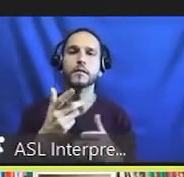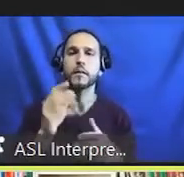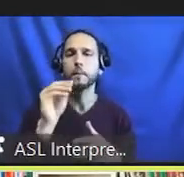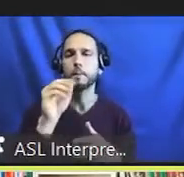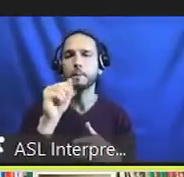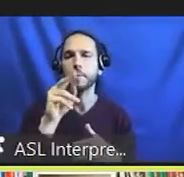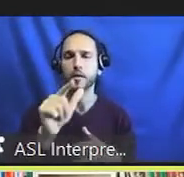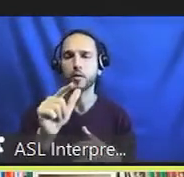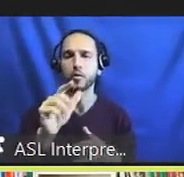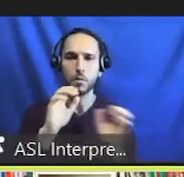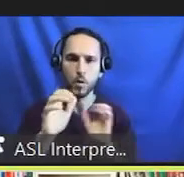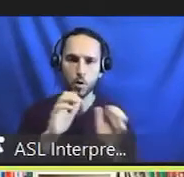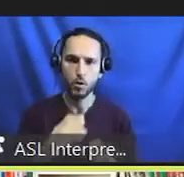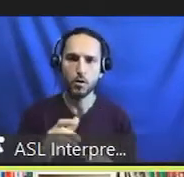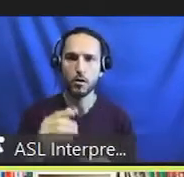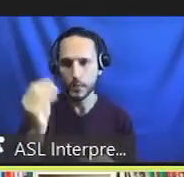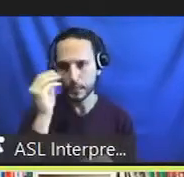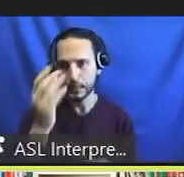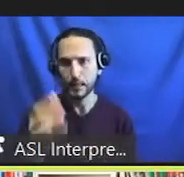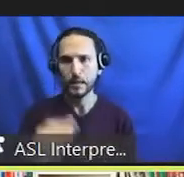And a little story for you is that directly